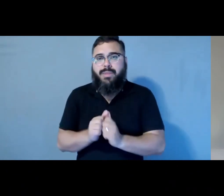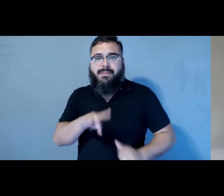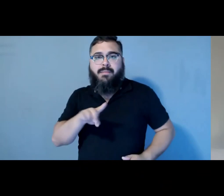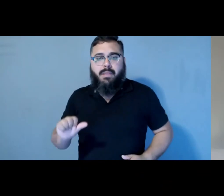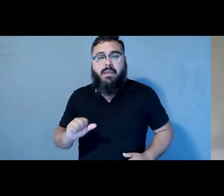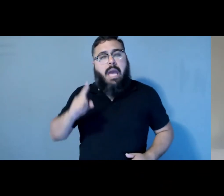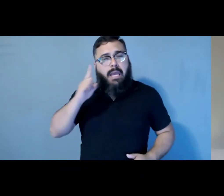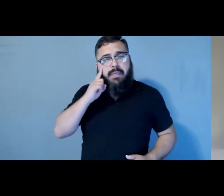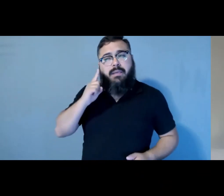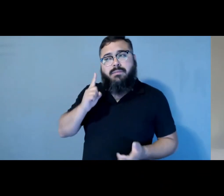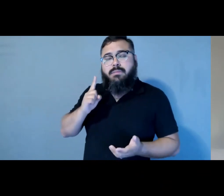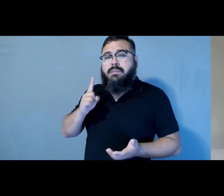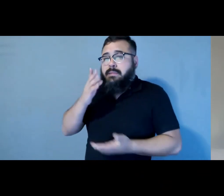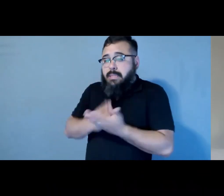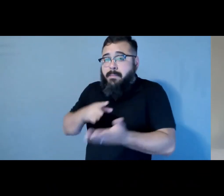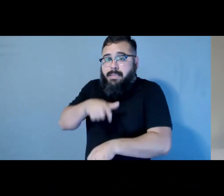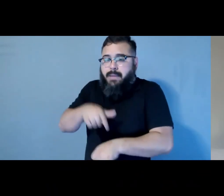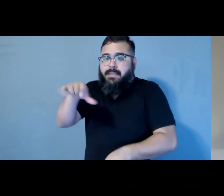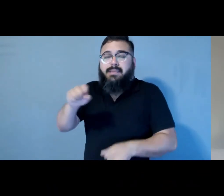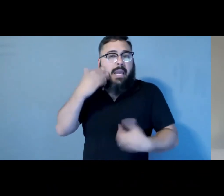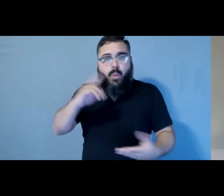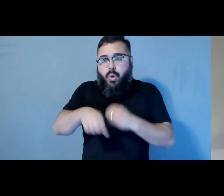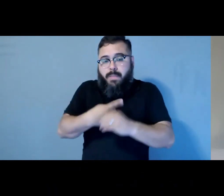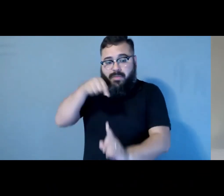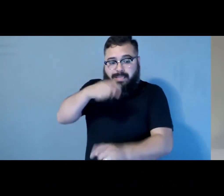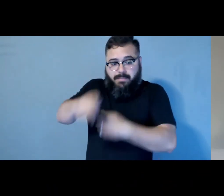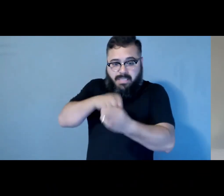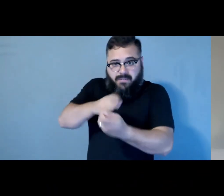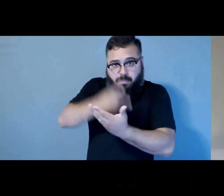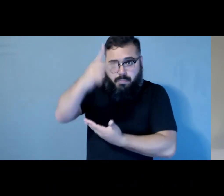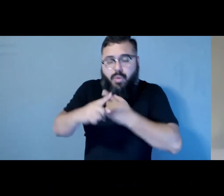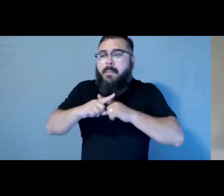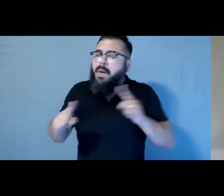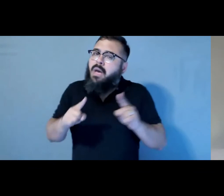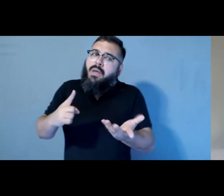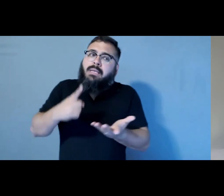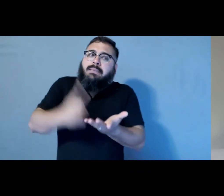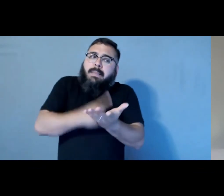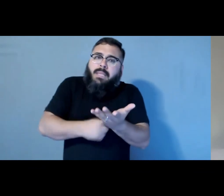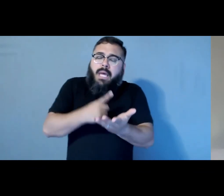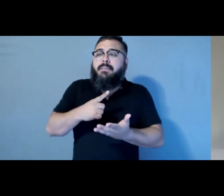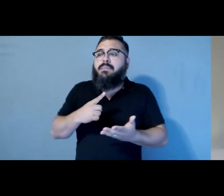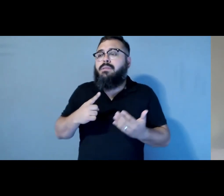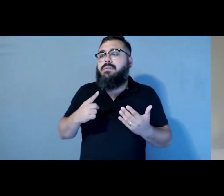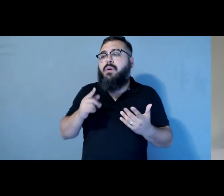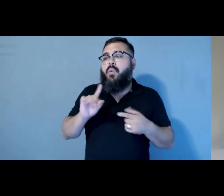and I don't know enough about this particular program, but there are times, especially with this,